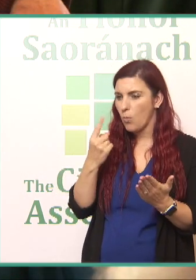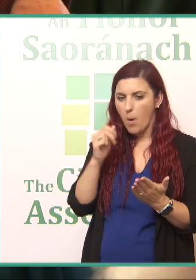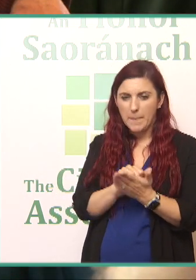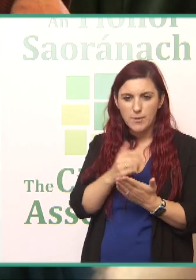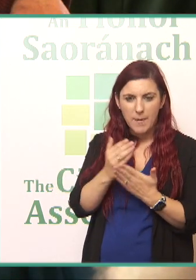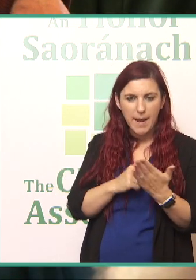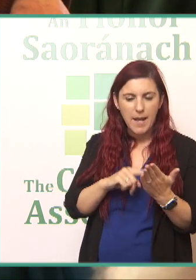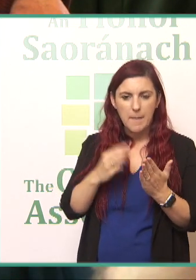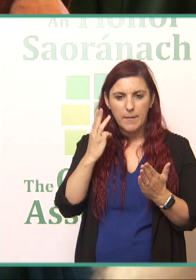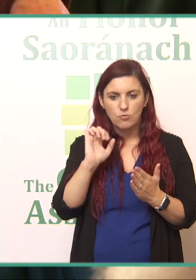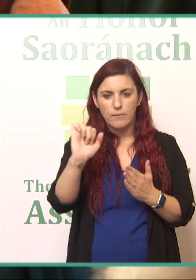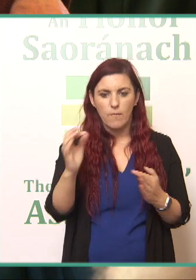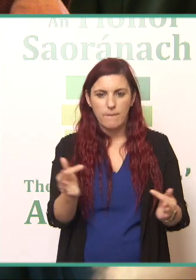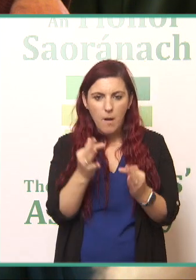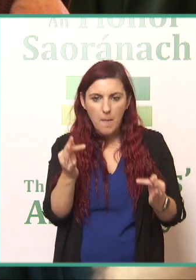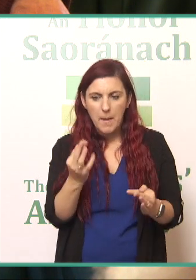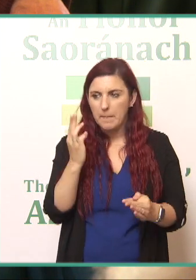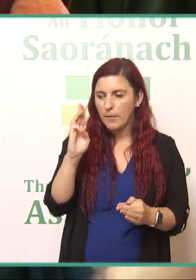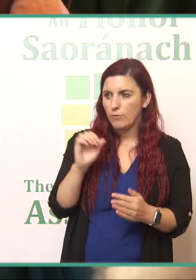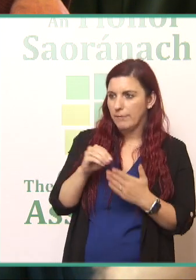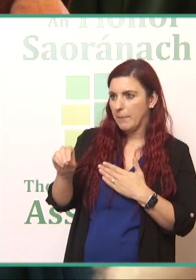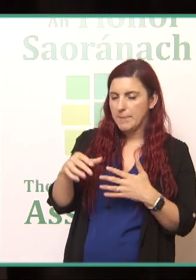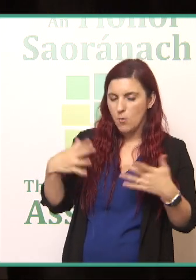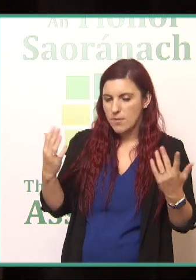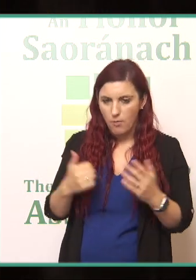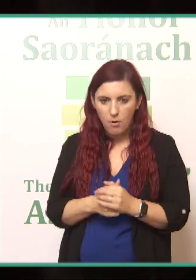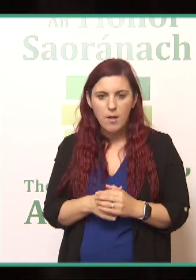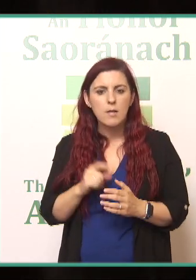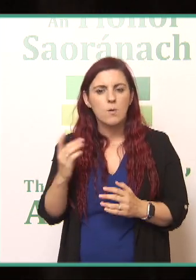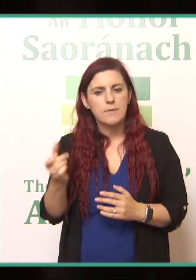and a picture of what they're getting paid for on the other side of it so taking a farmer-centered